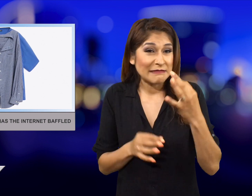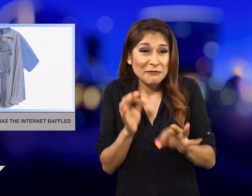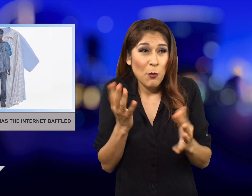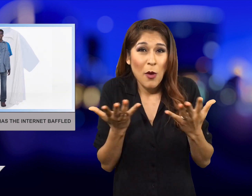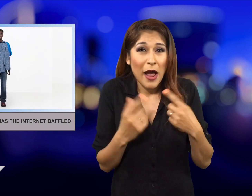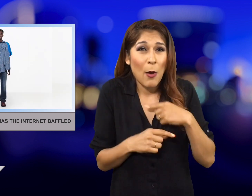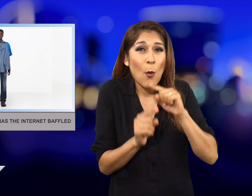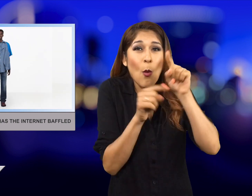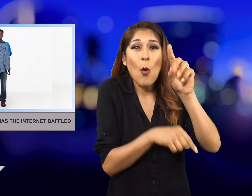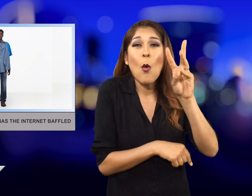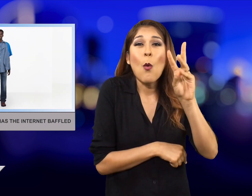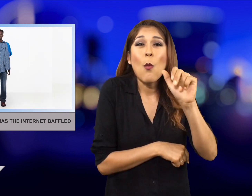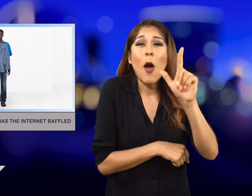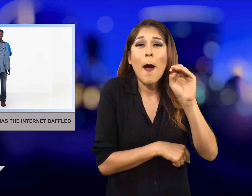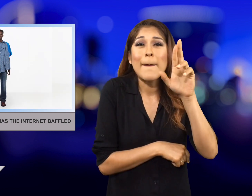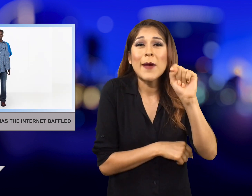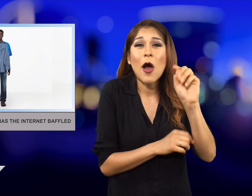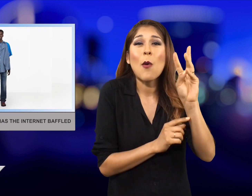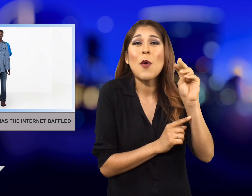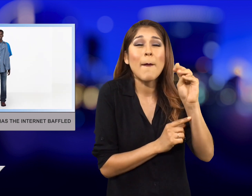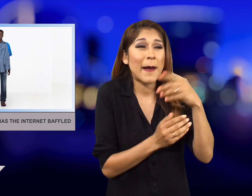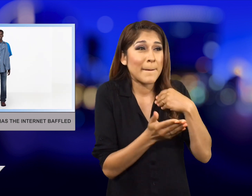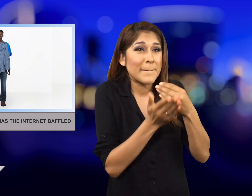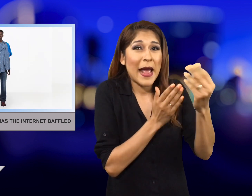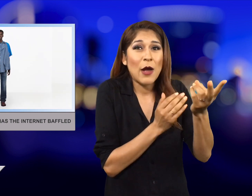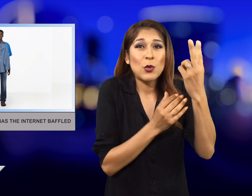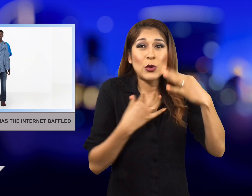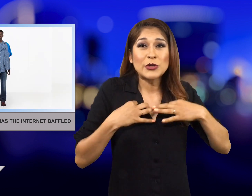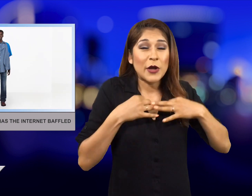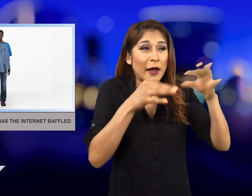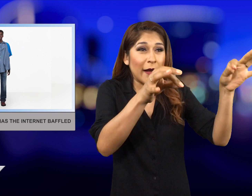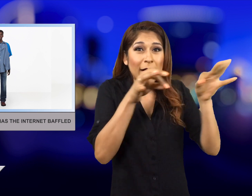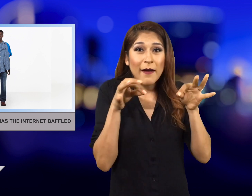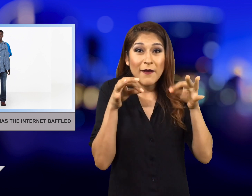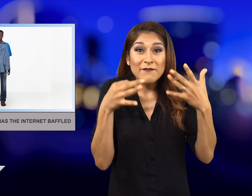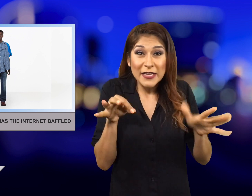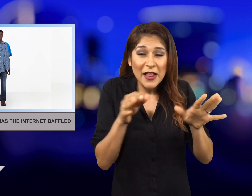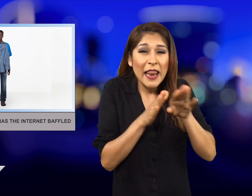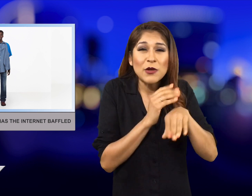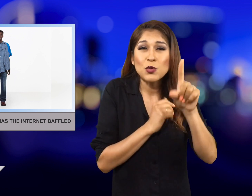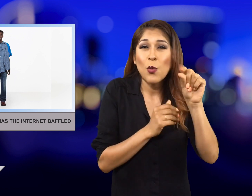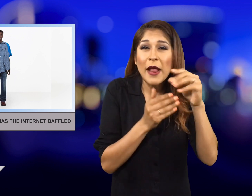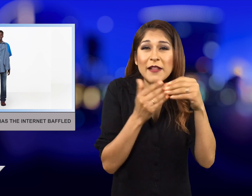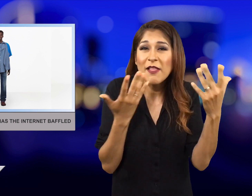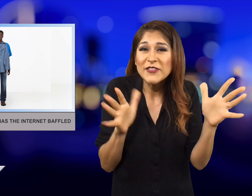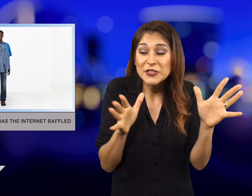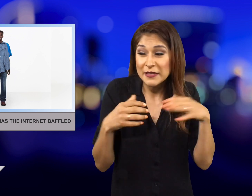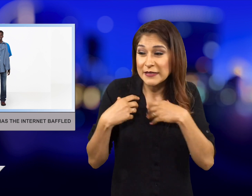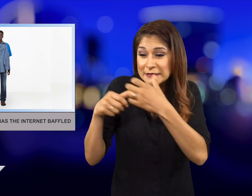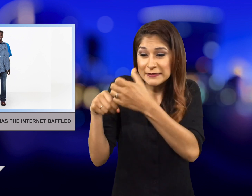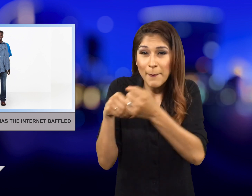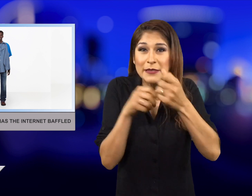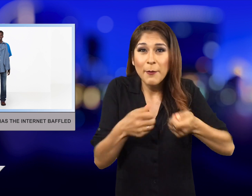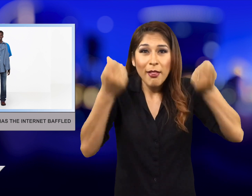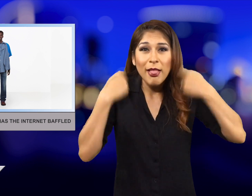I could just as easily go to WalMart, buy two shirts for less than $20 and staple them